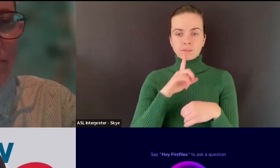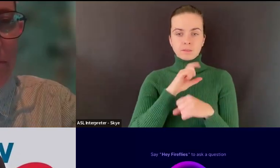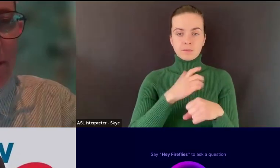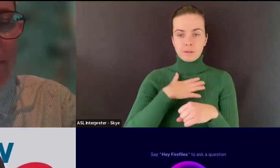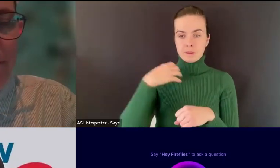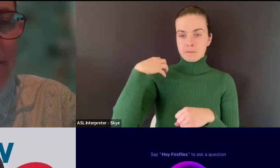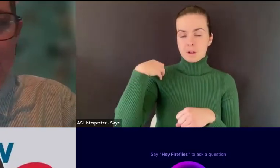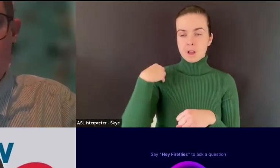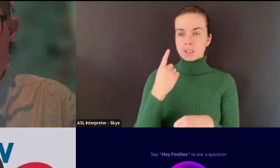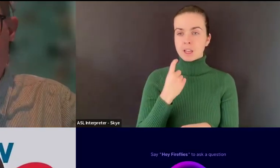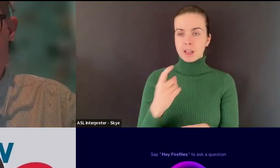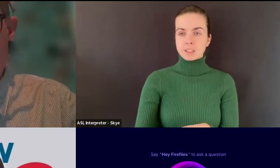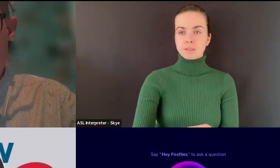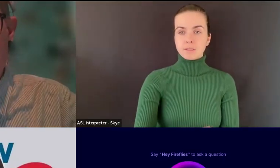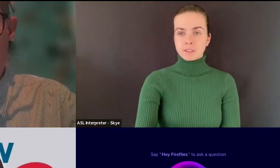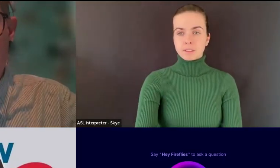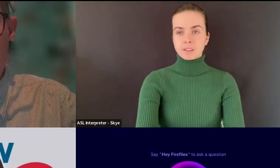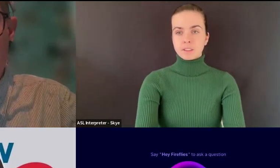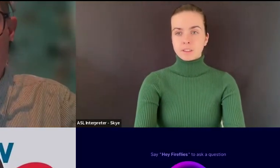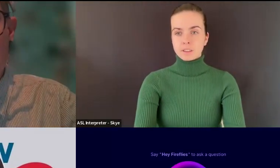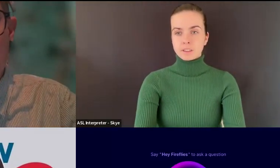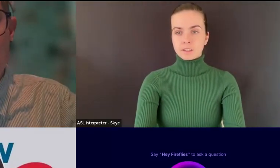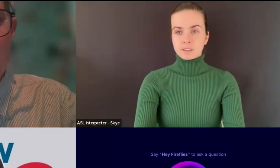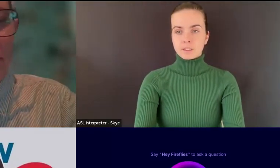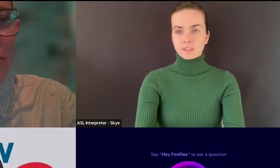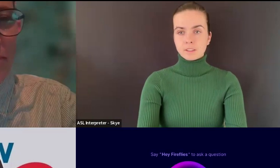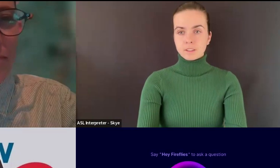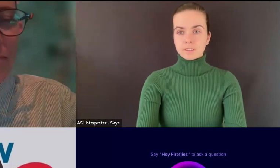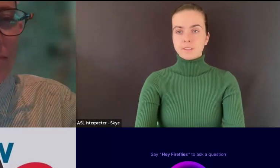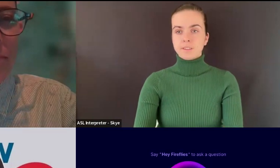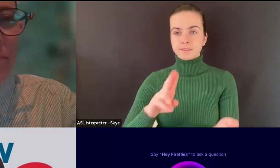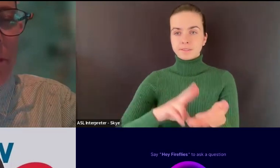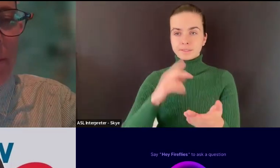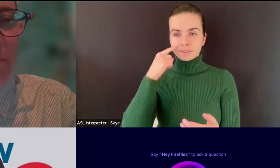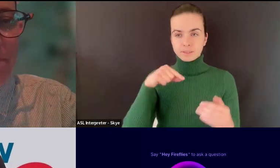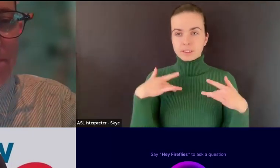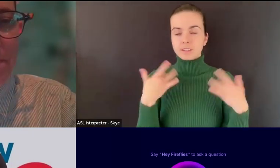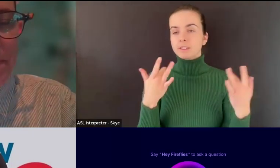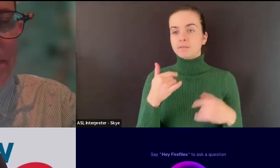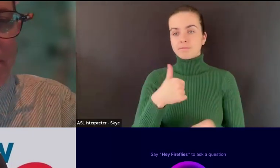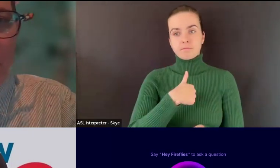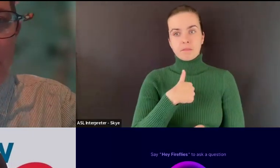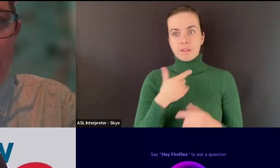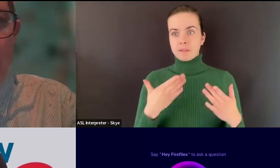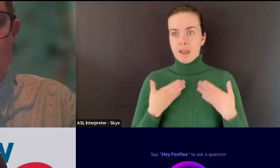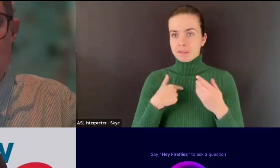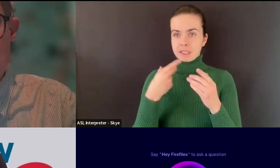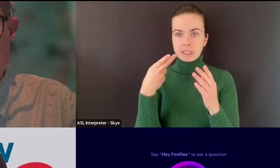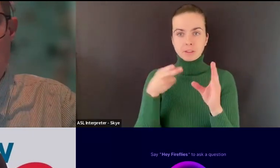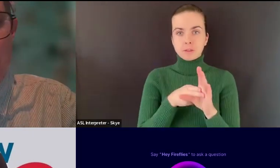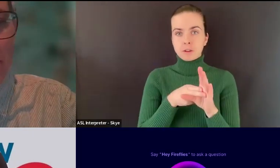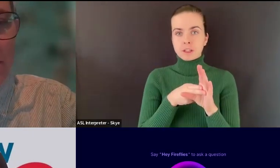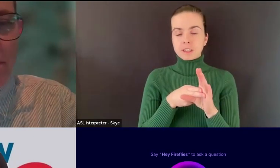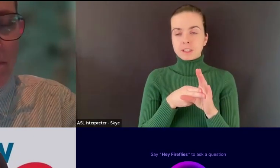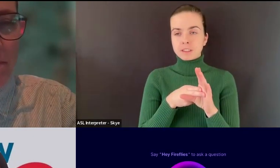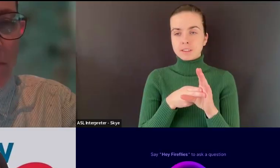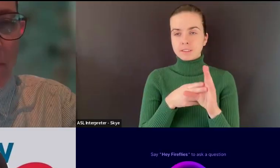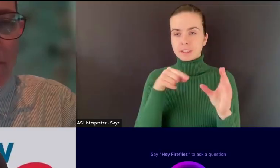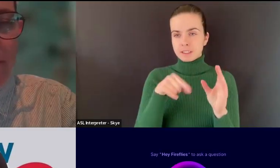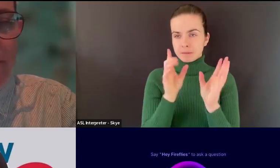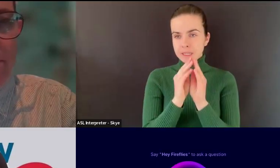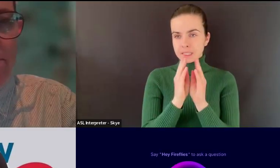asked me to sign up for this event, which I am very happy that I joined this meeting,